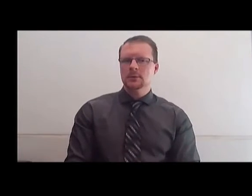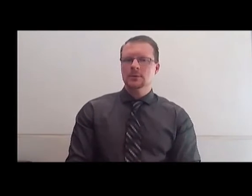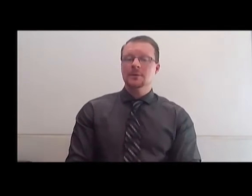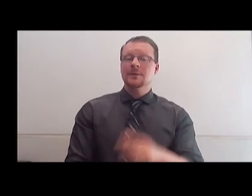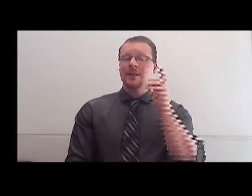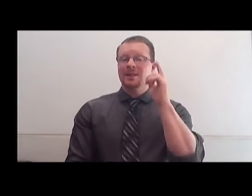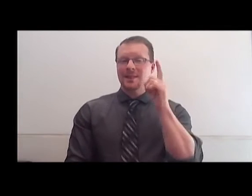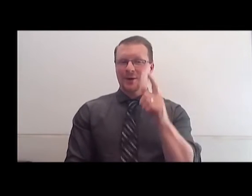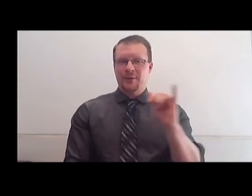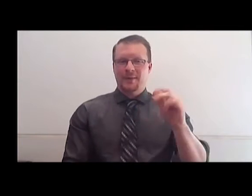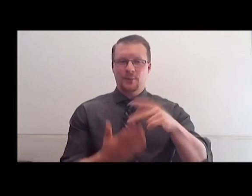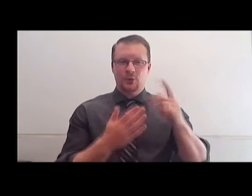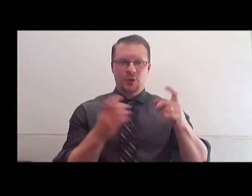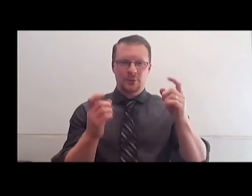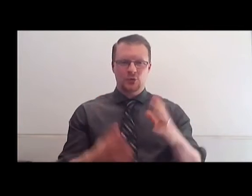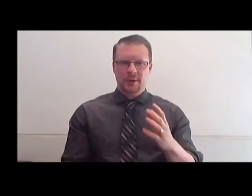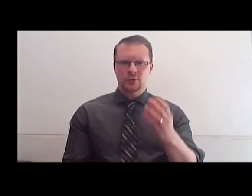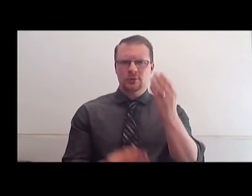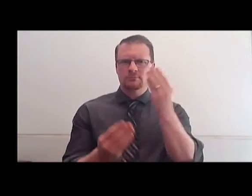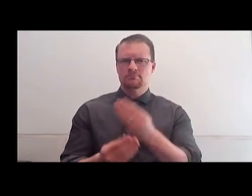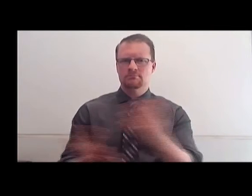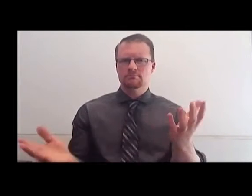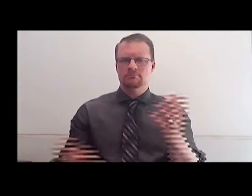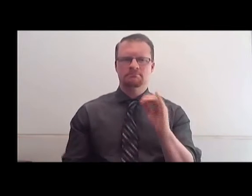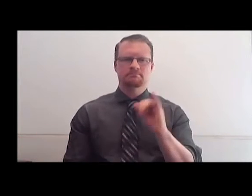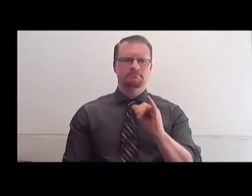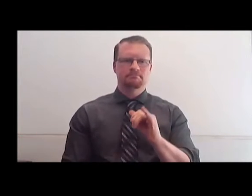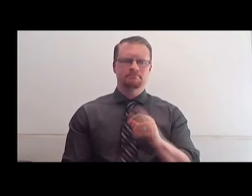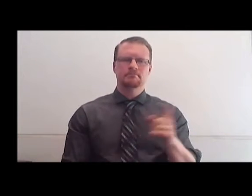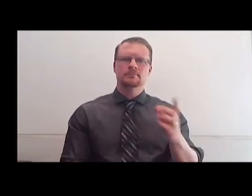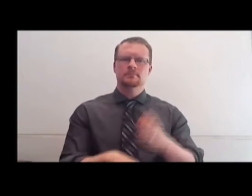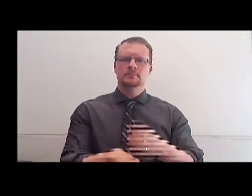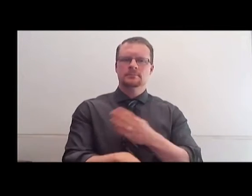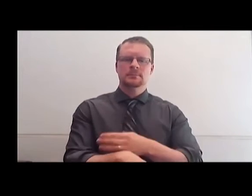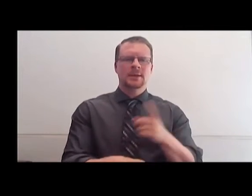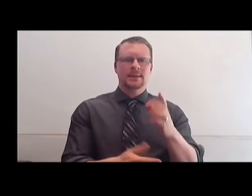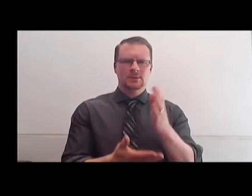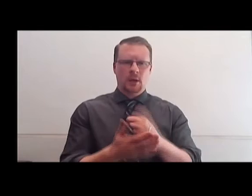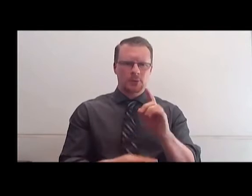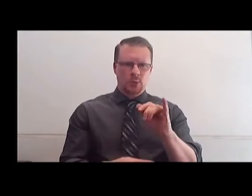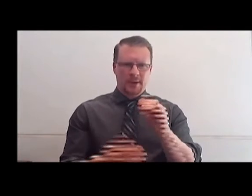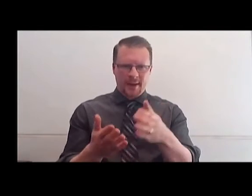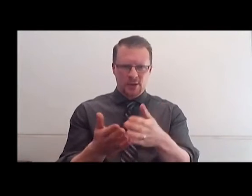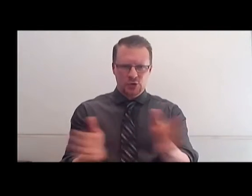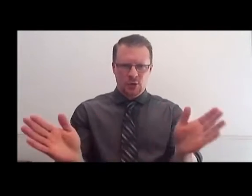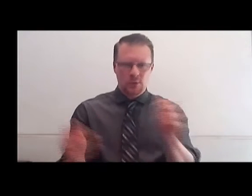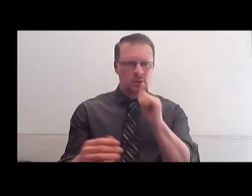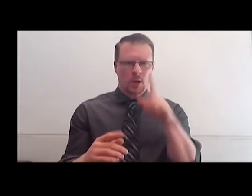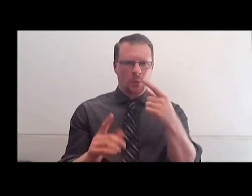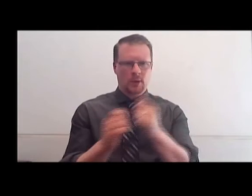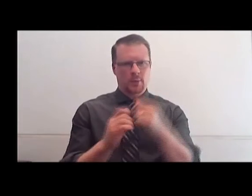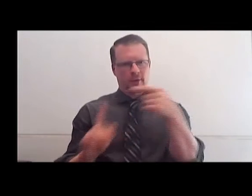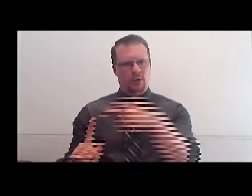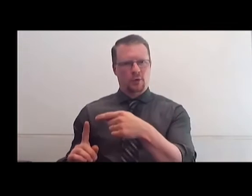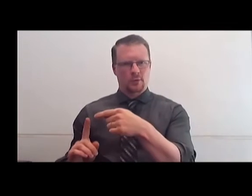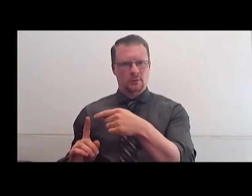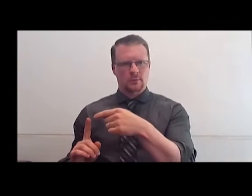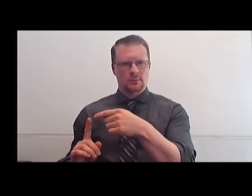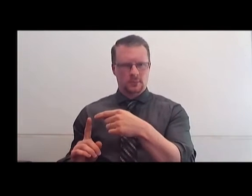So the resident asked the program director to stop doing that. Later the program director came back to that person and said,